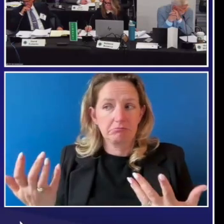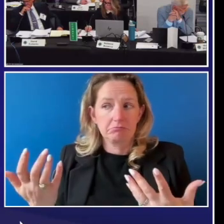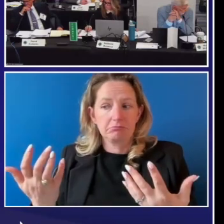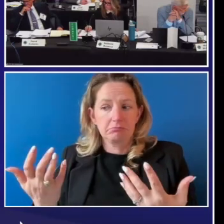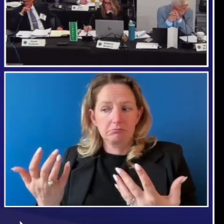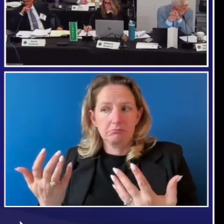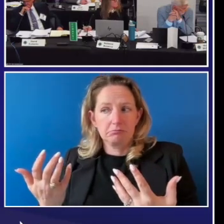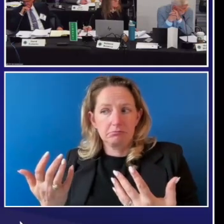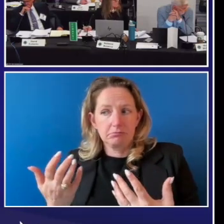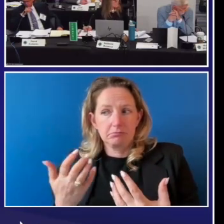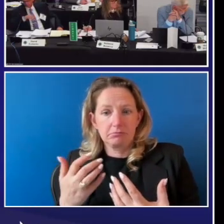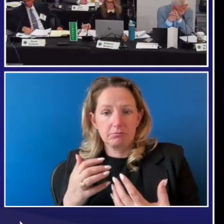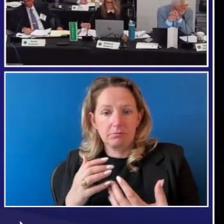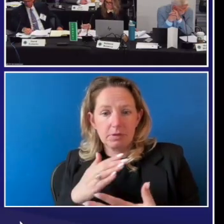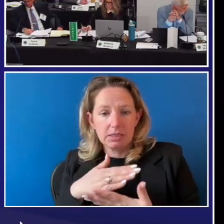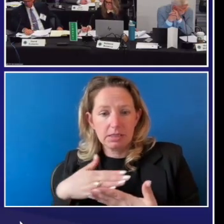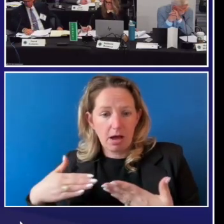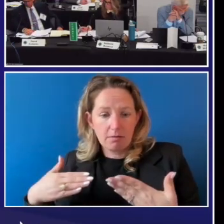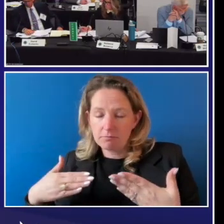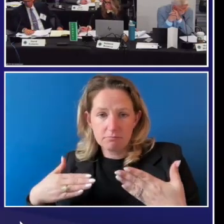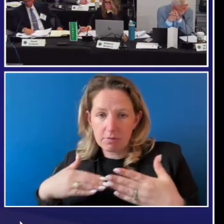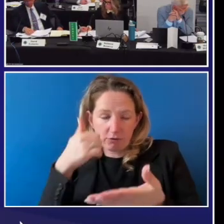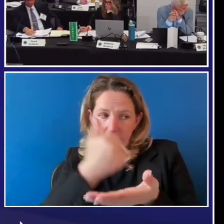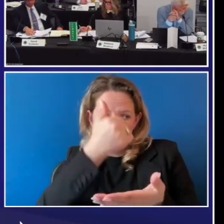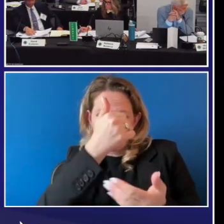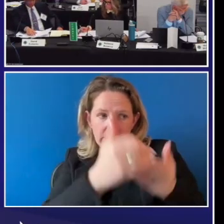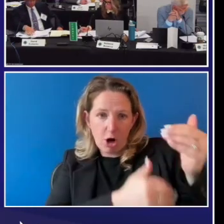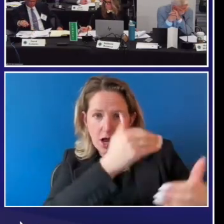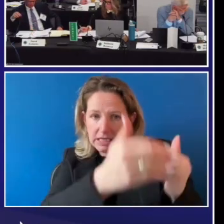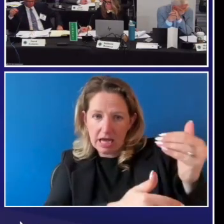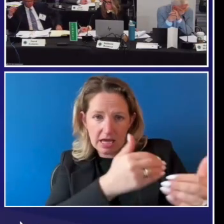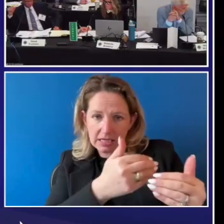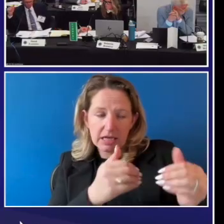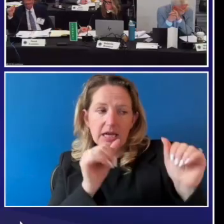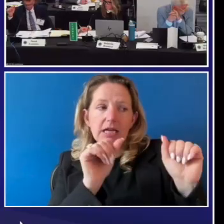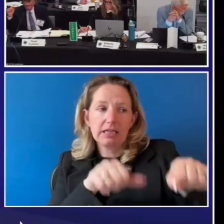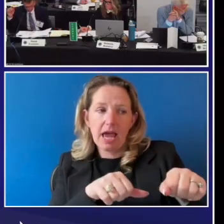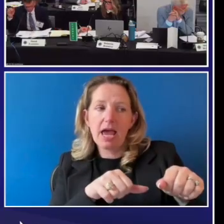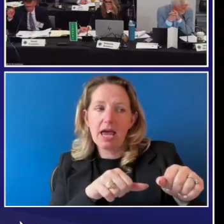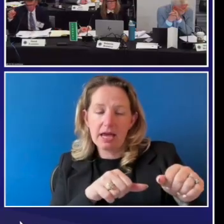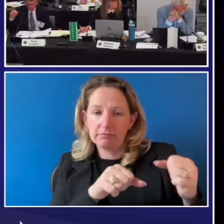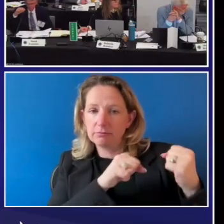one and other kinds of institutions where the accreditation process can actually do much more to strengthen the quality of programs.